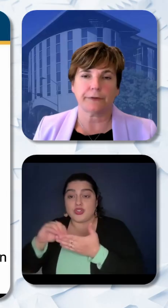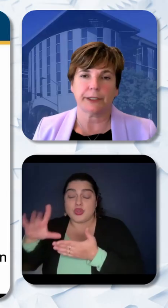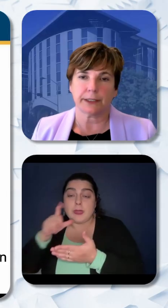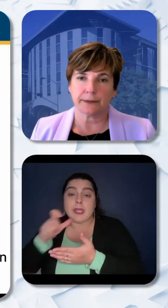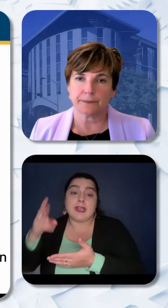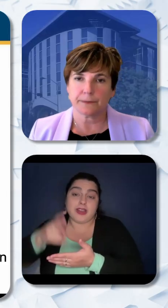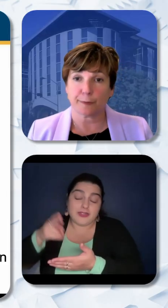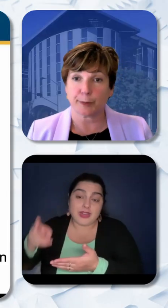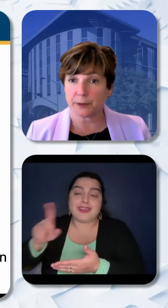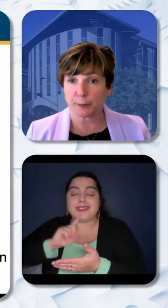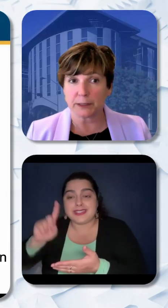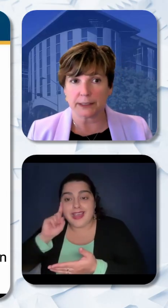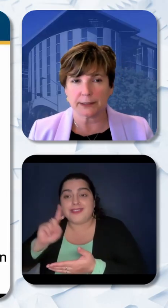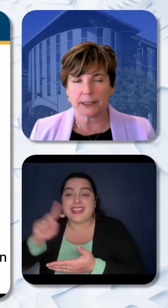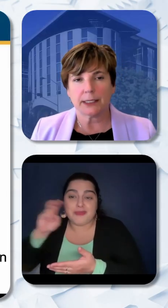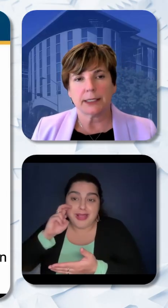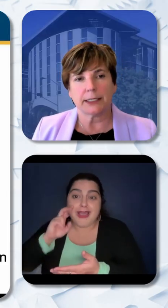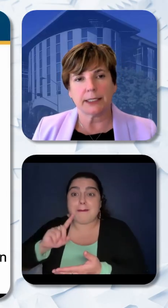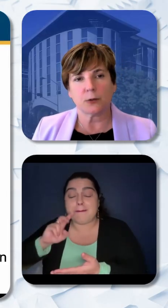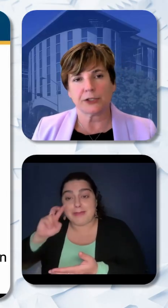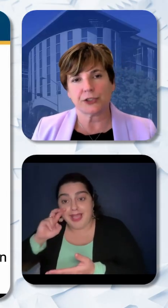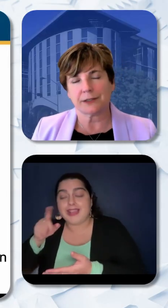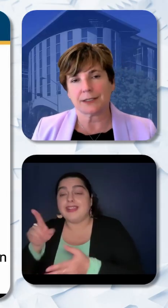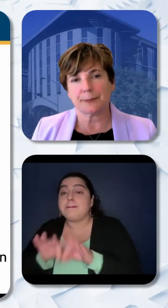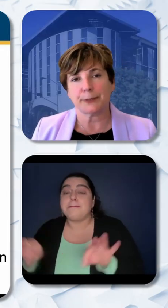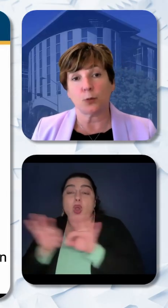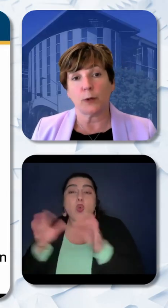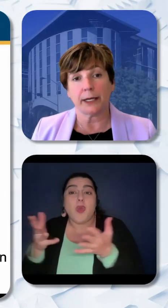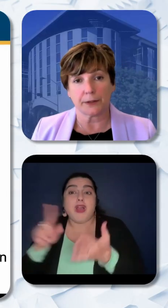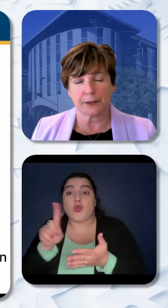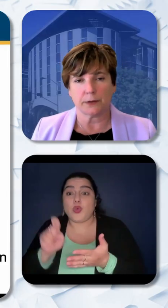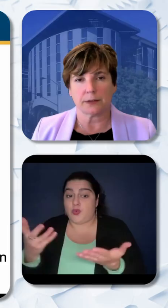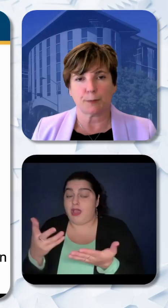hard of hearing, deafblind, or blind, the key question is not simply where the student